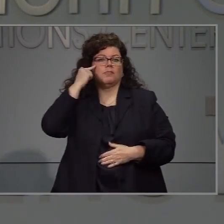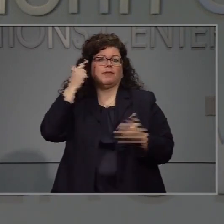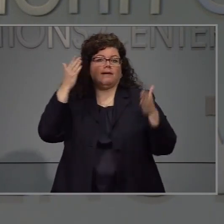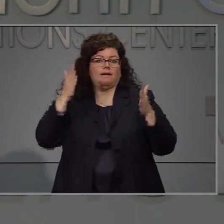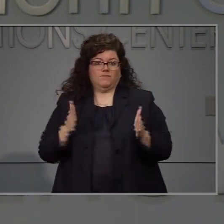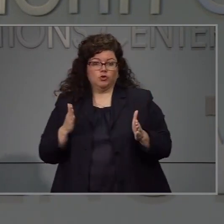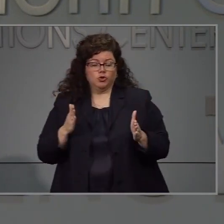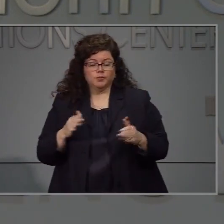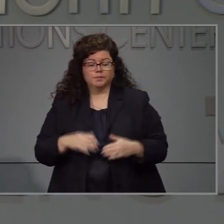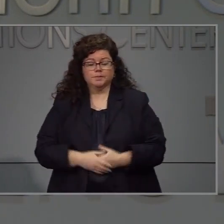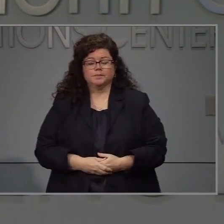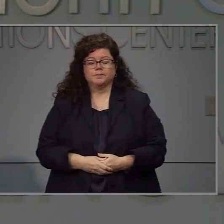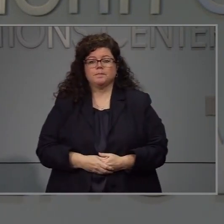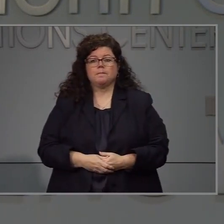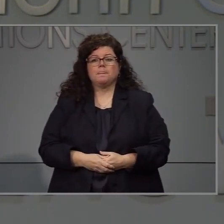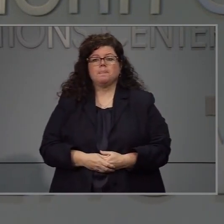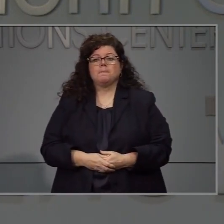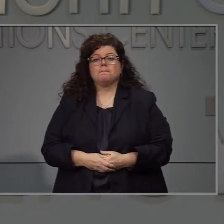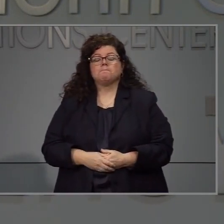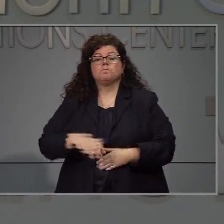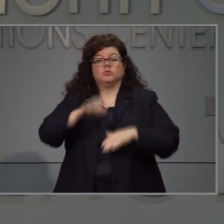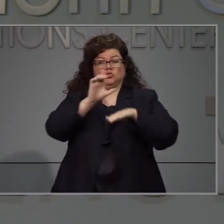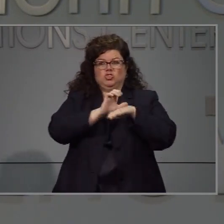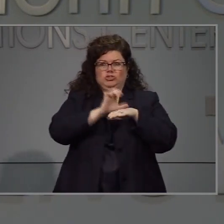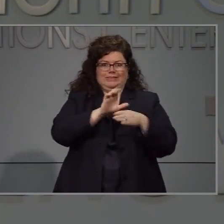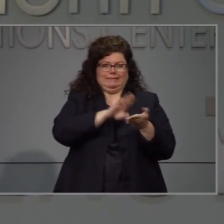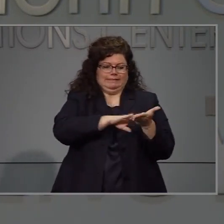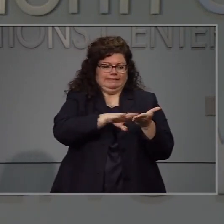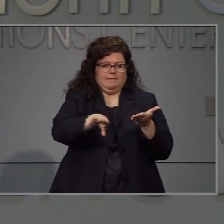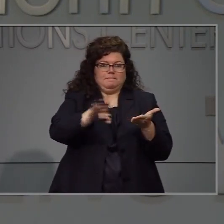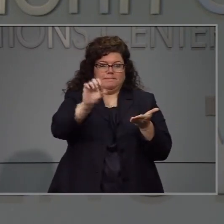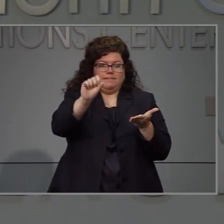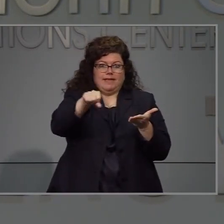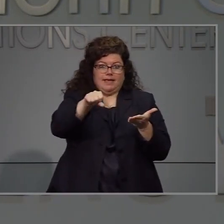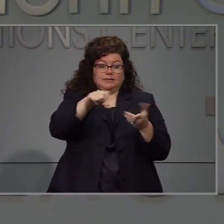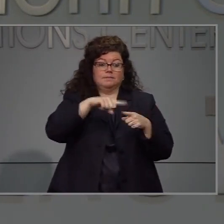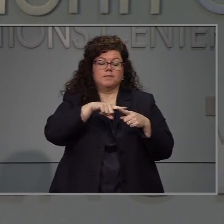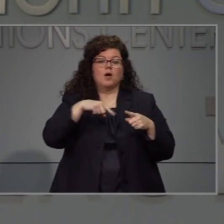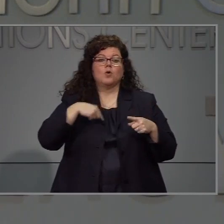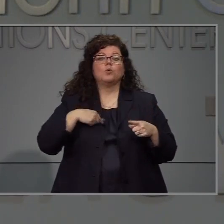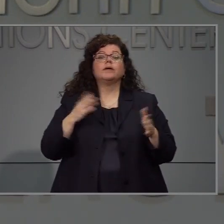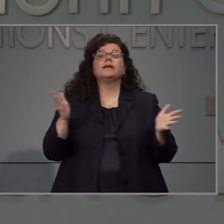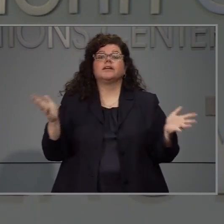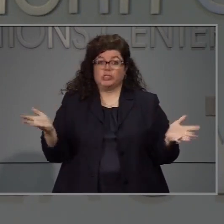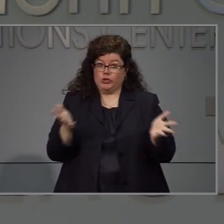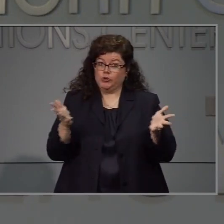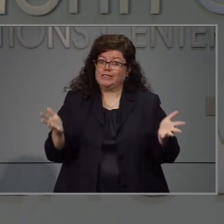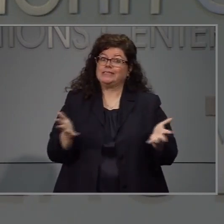ARE ARE YOU STILL ENCOURAGING ARE THEY EXEMPT FIRST OF ALL FROM THIS ORDER AND ARE YOU STILL ENCOURAGING SOCIAL